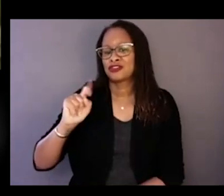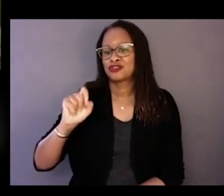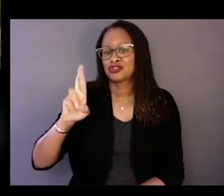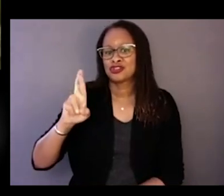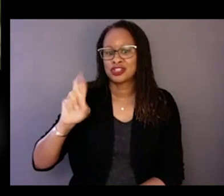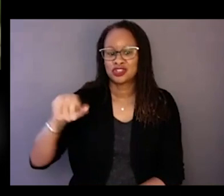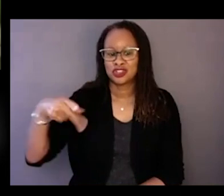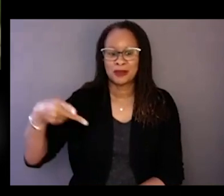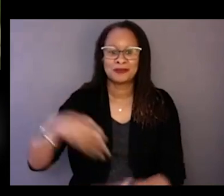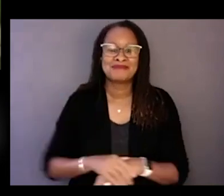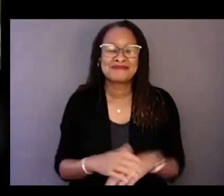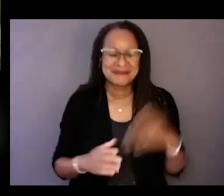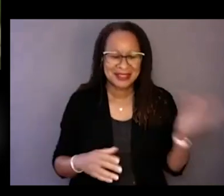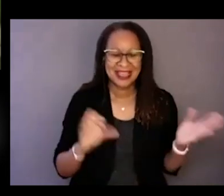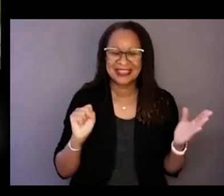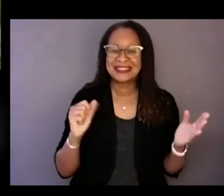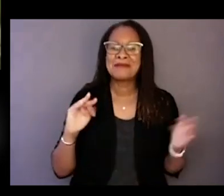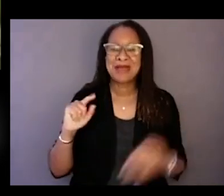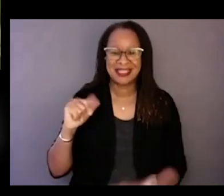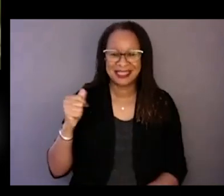She's still in it. It exists.